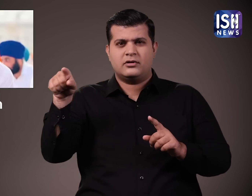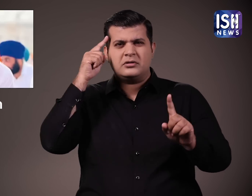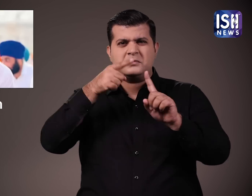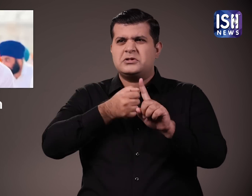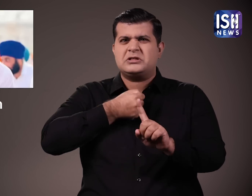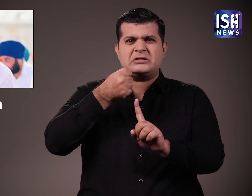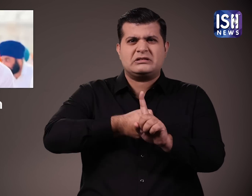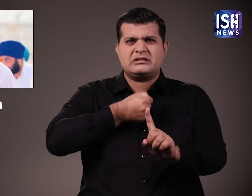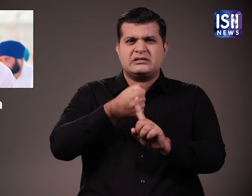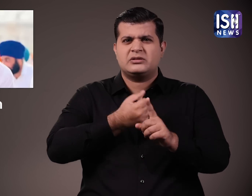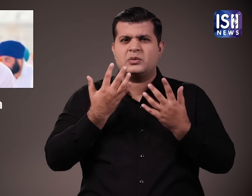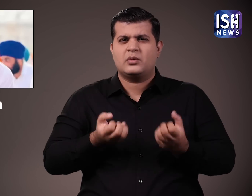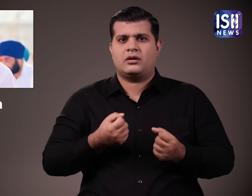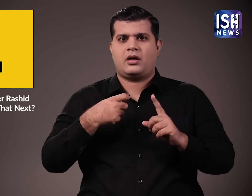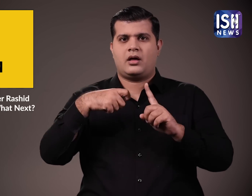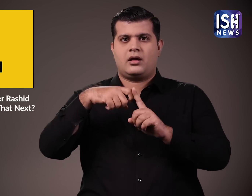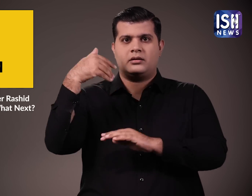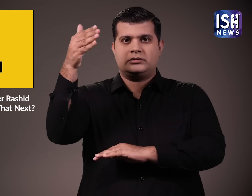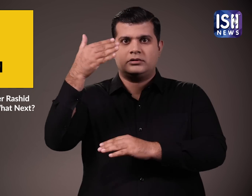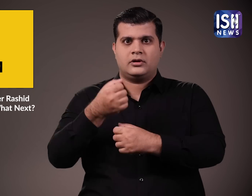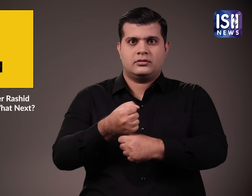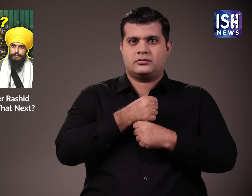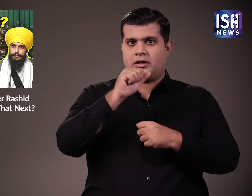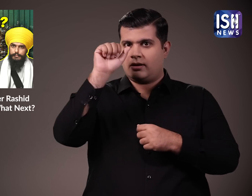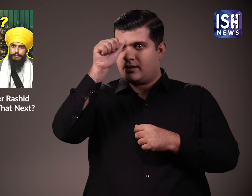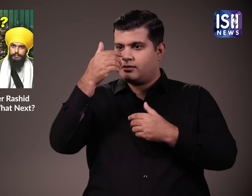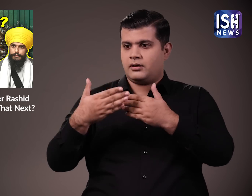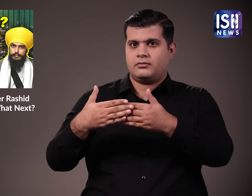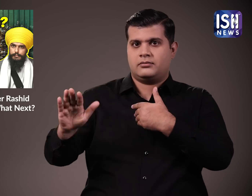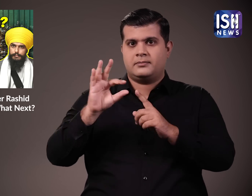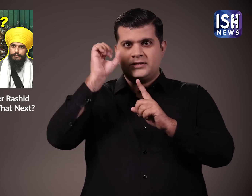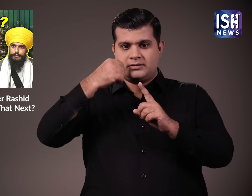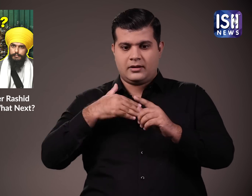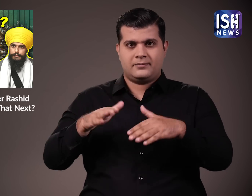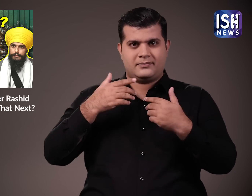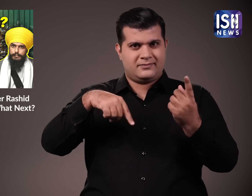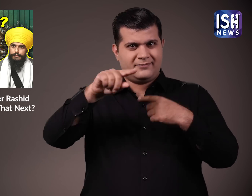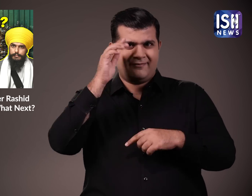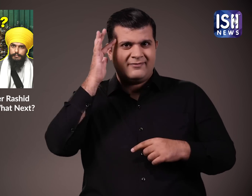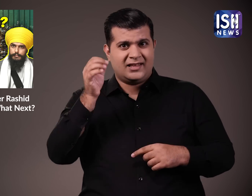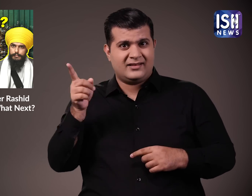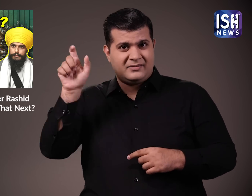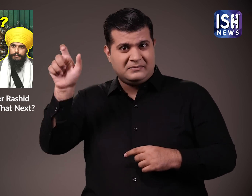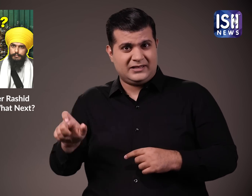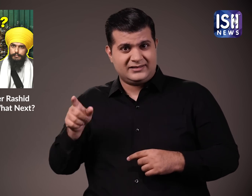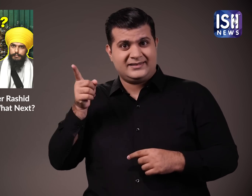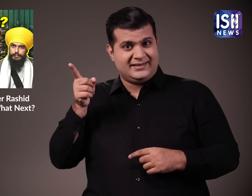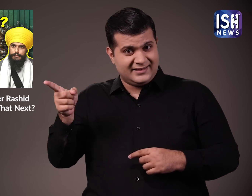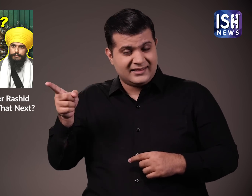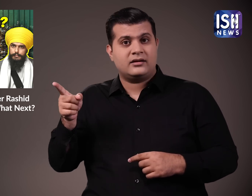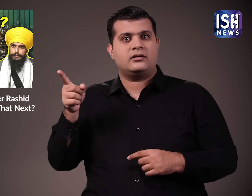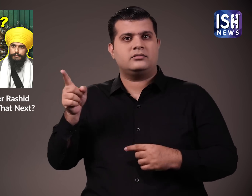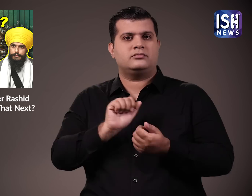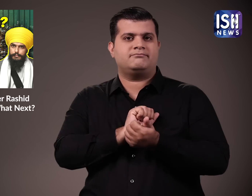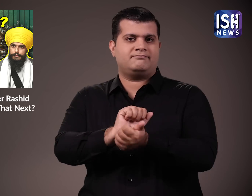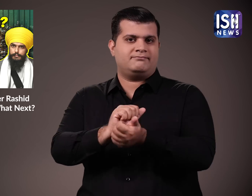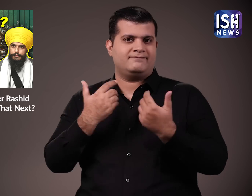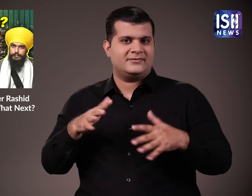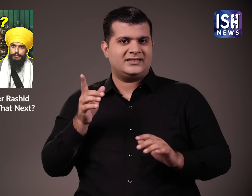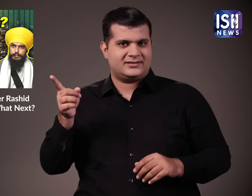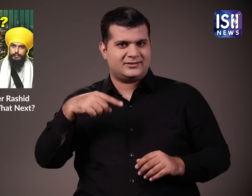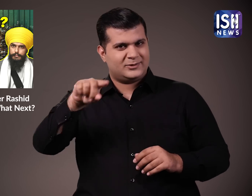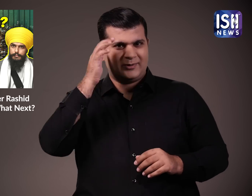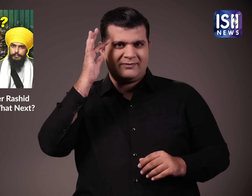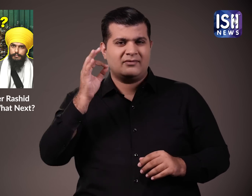You all know that Amritpal Singh, a Khalistani activist who protested for Punjab's separation from India, is now under arrest.